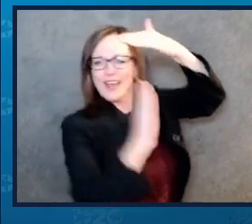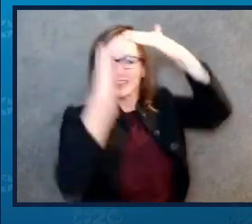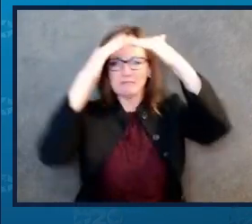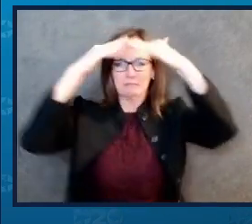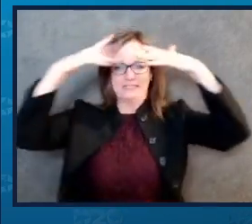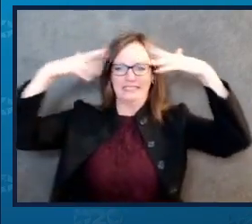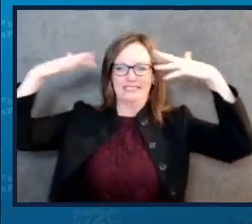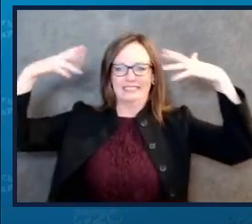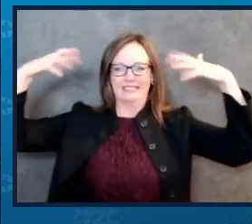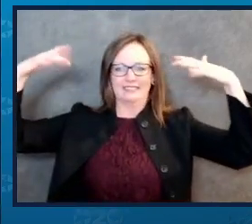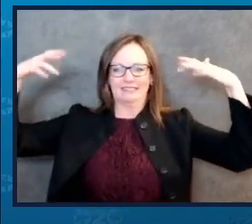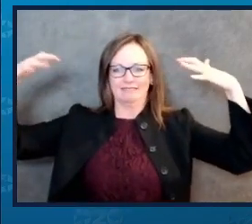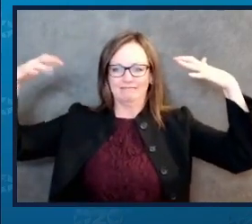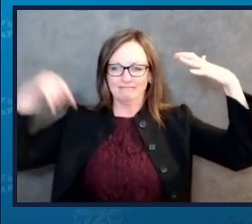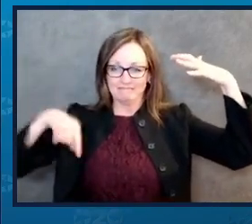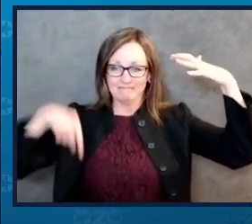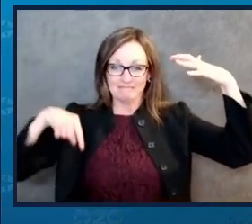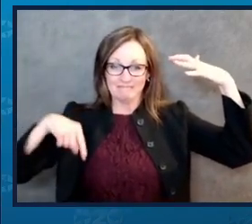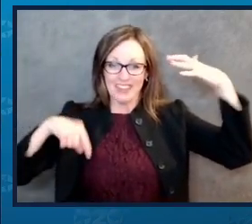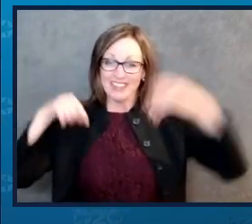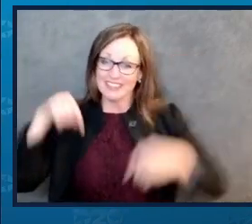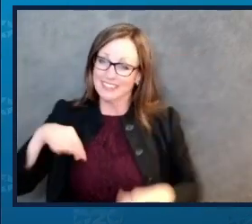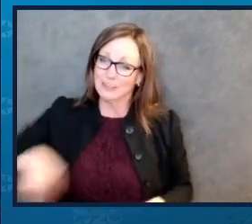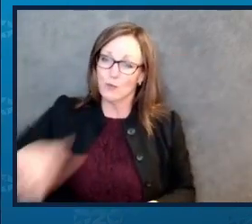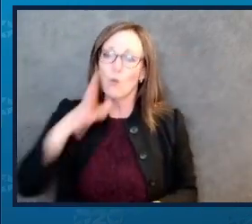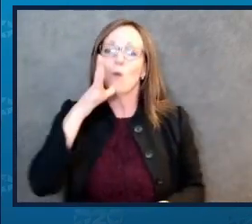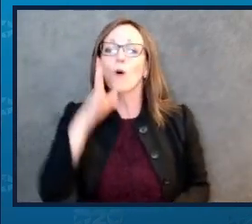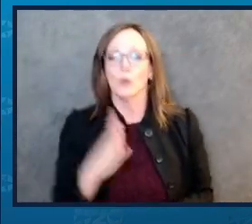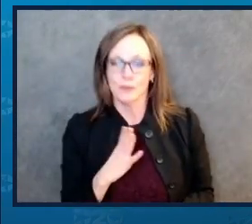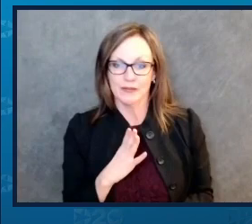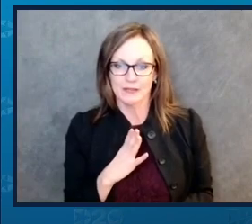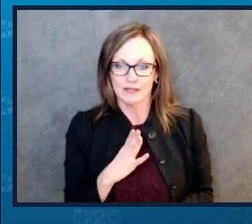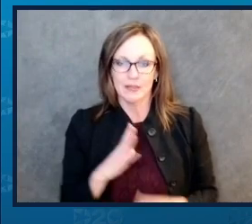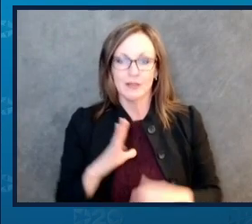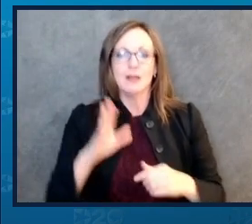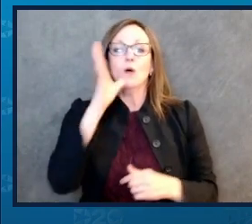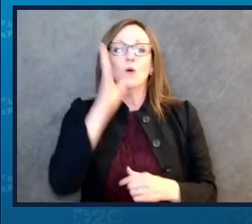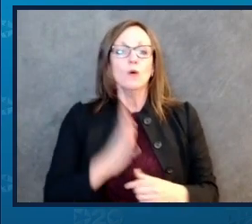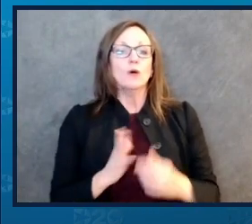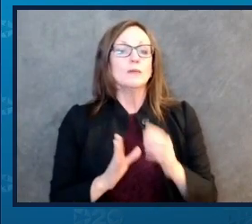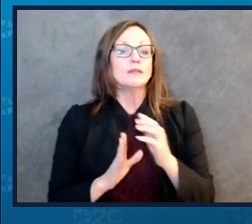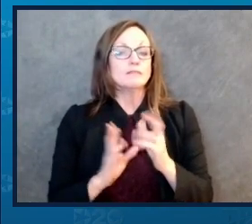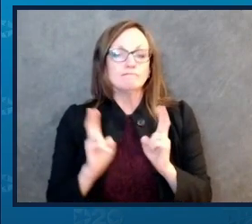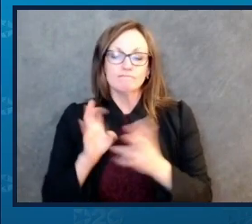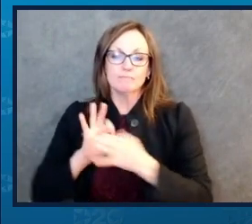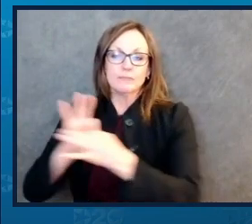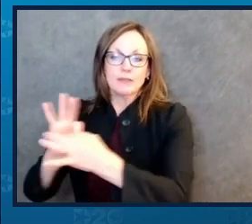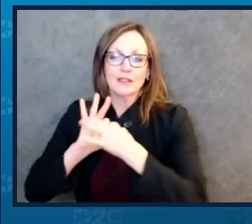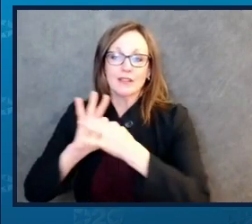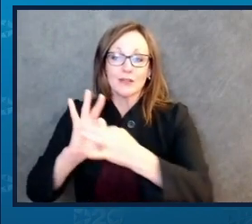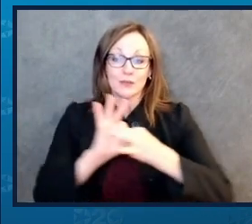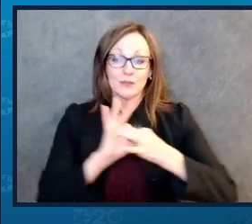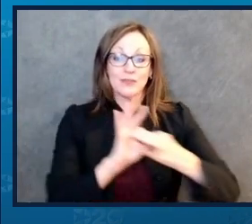SHE BUILDS COALITIONS AND SHE KNOWS WHO OUR ALLIES ARE.